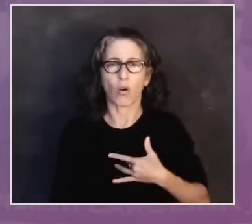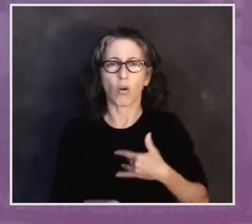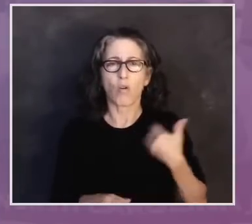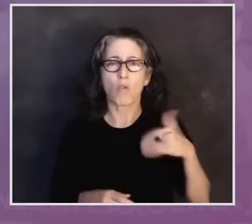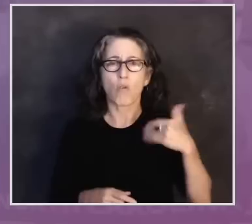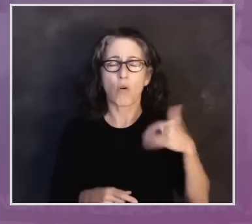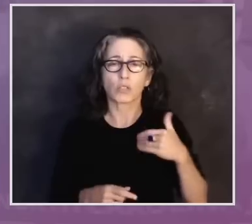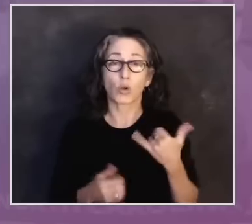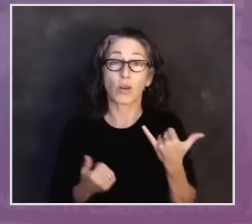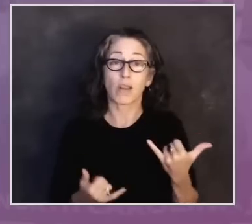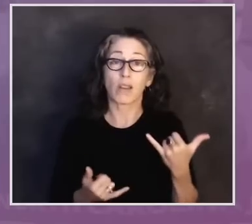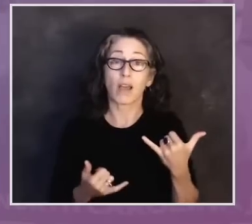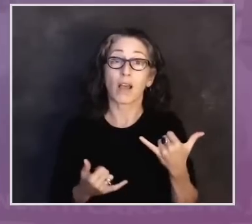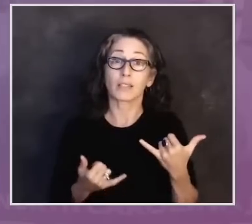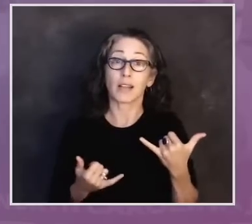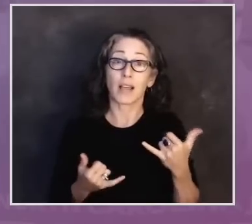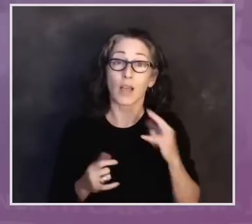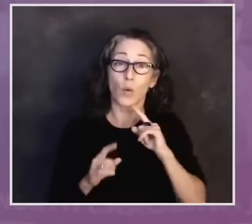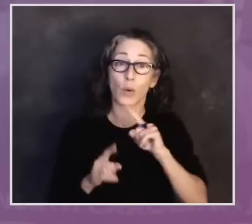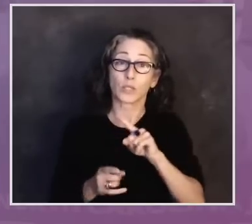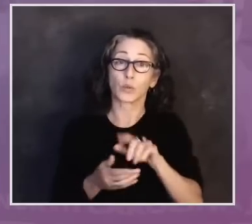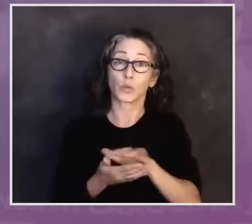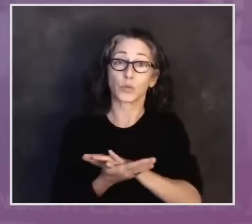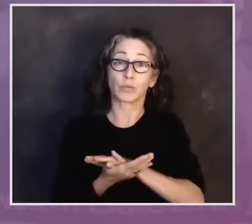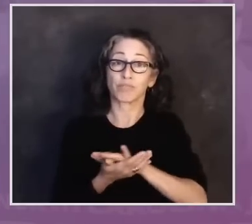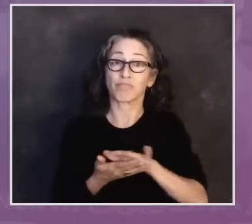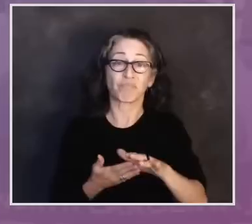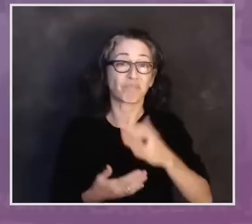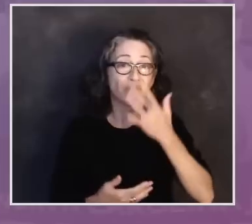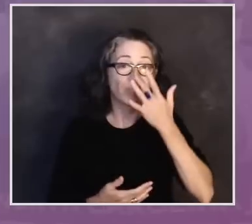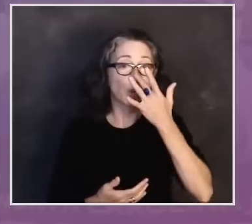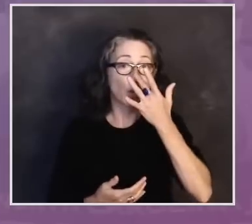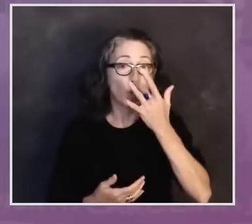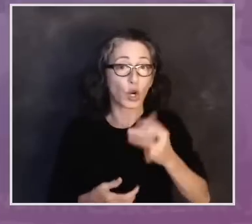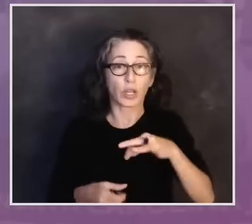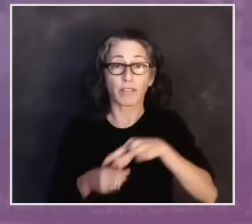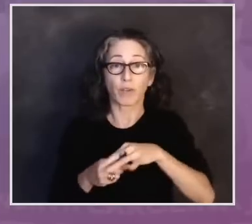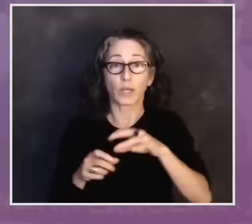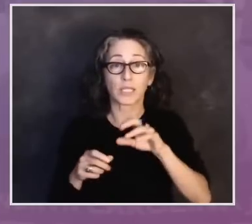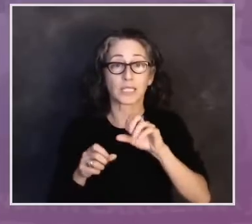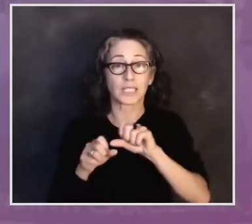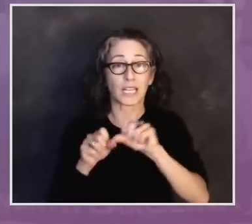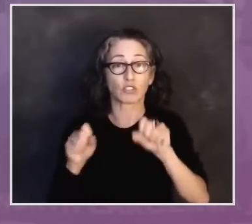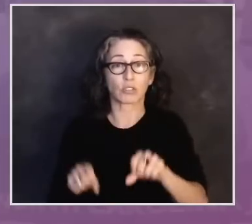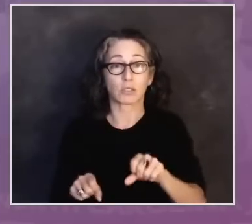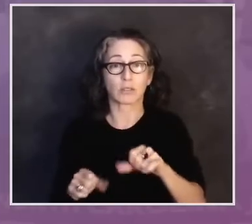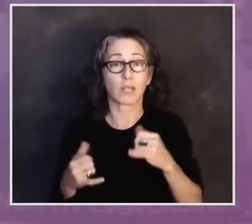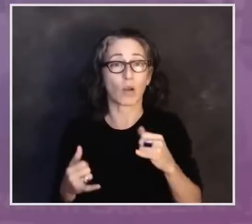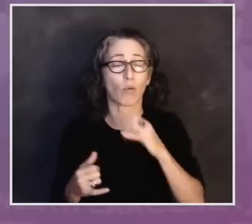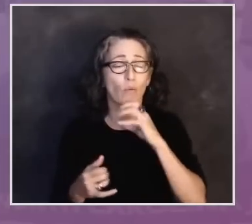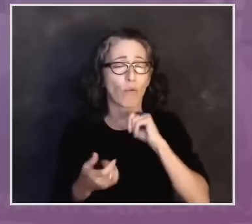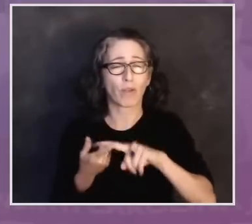THAT IT HAS PRESENTED. THAT SAID, IT WAS NICE TO BE AT THE EARLY VOTING STATION